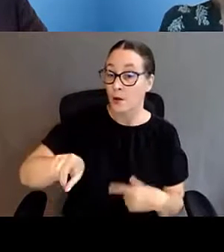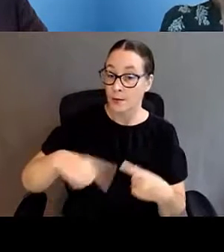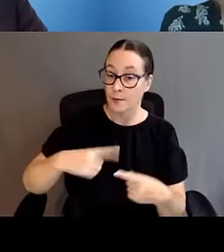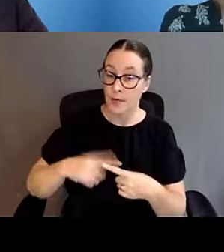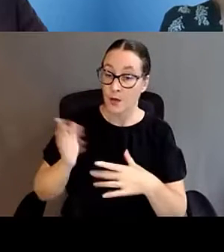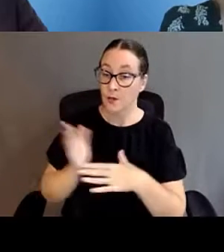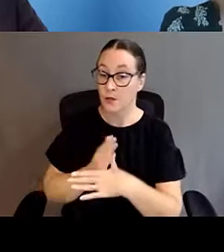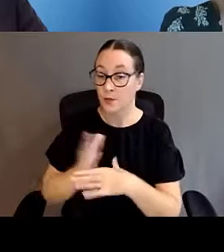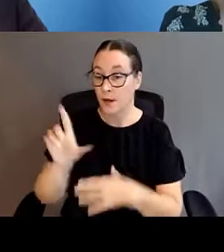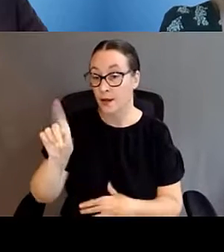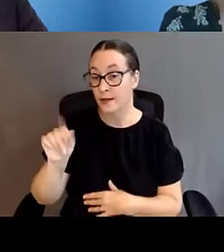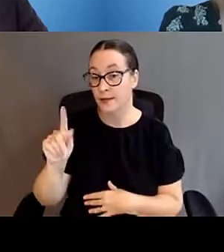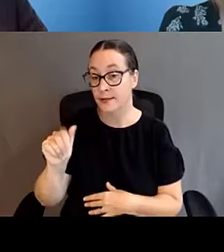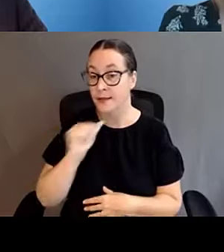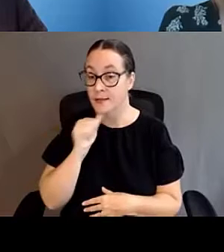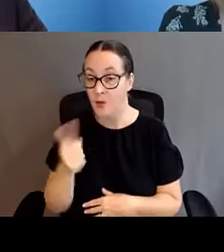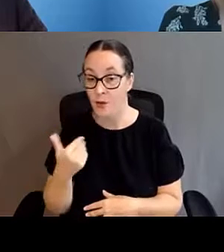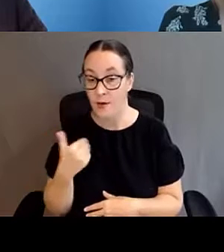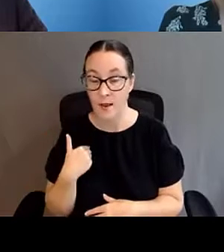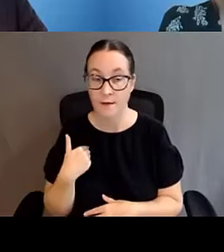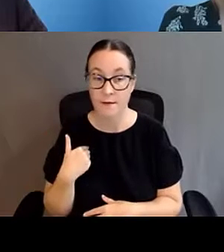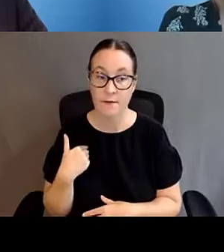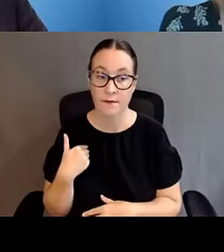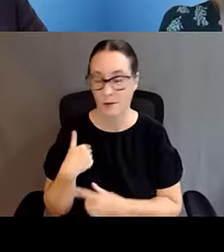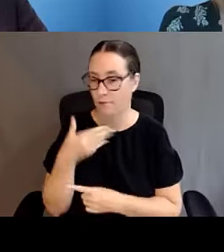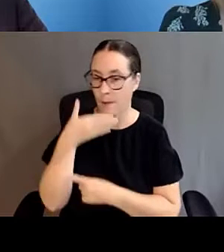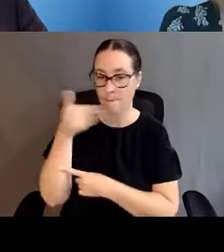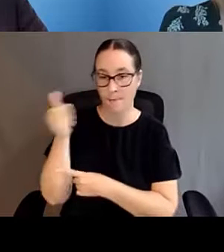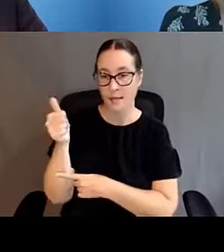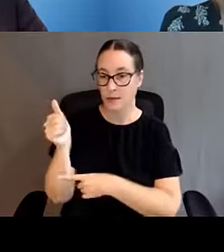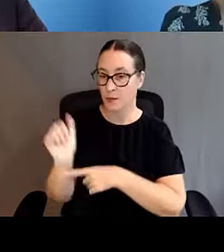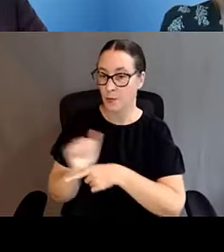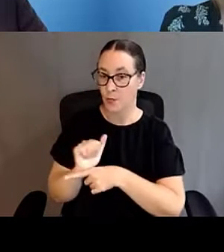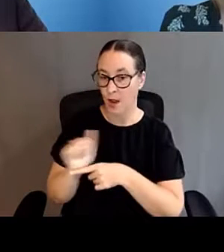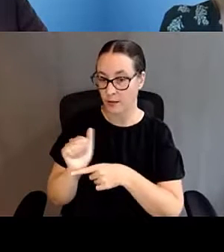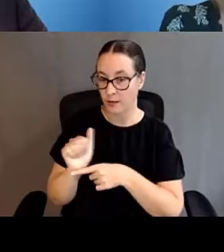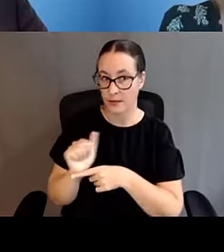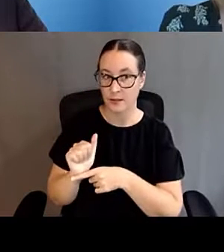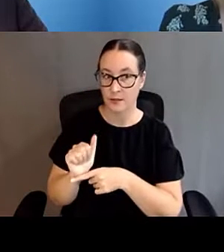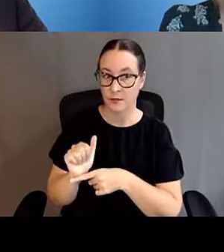that doesn't have sort of a best practice or that may be useful